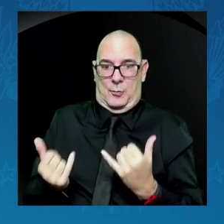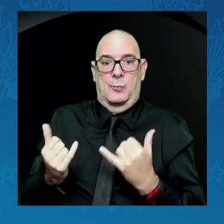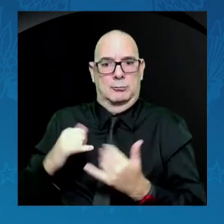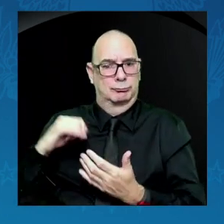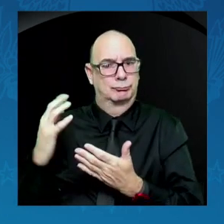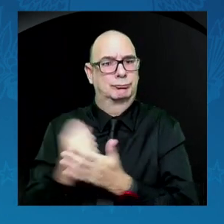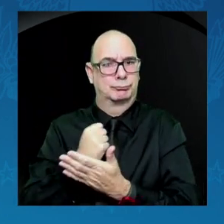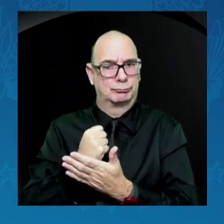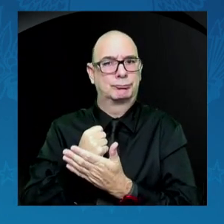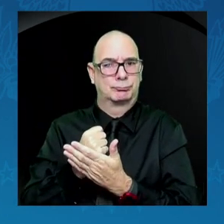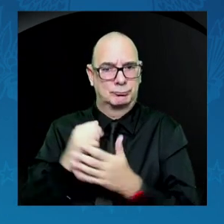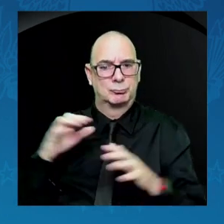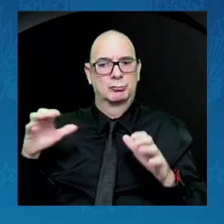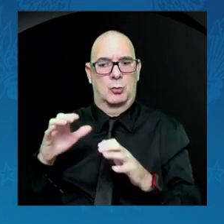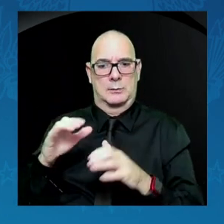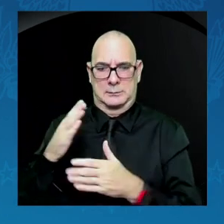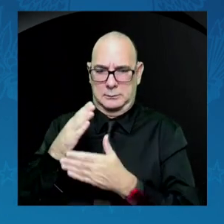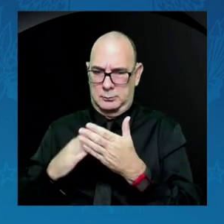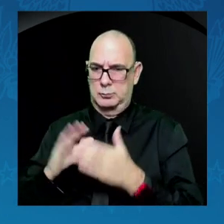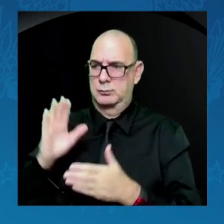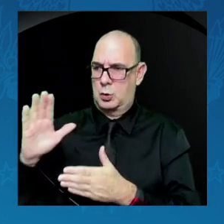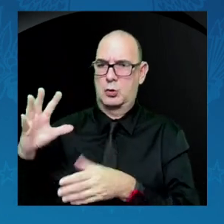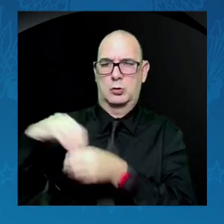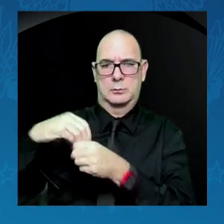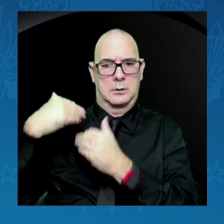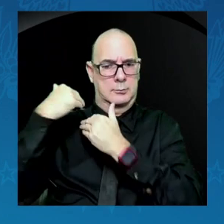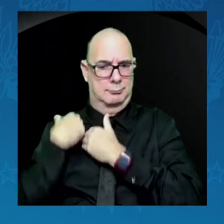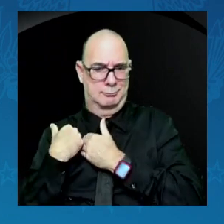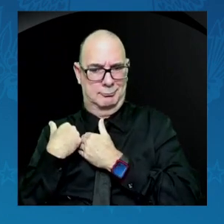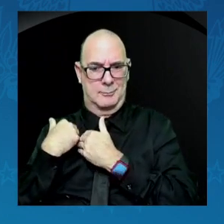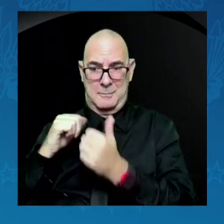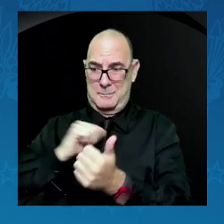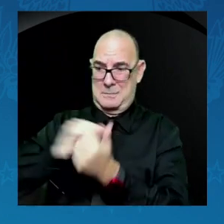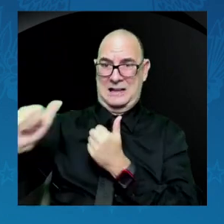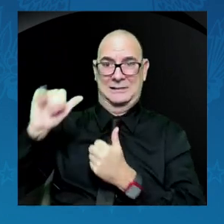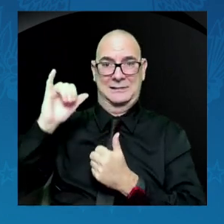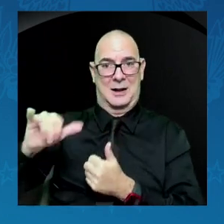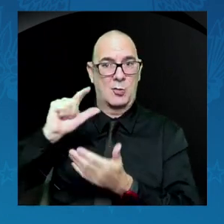and to pass that senator is leading the way.